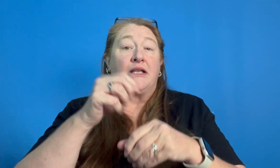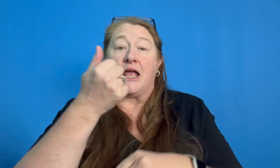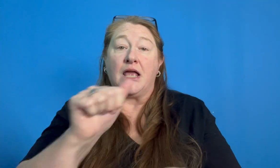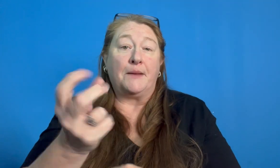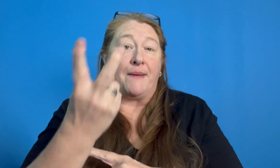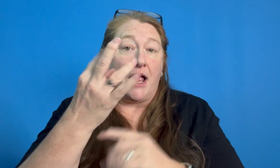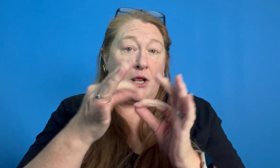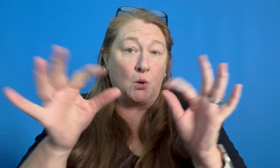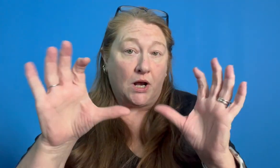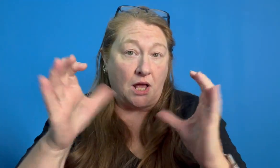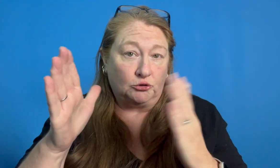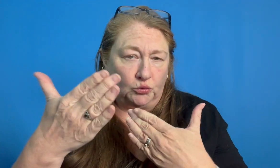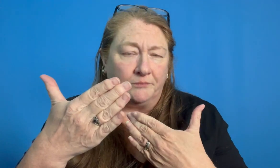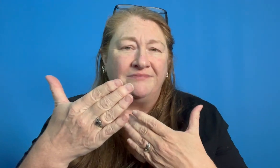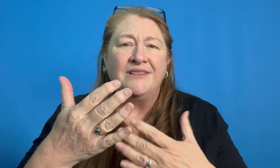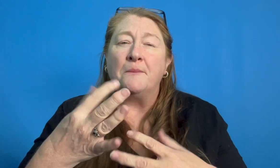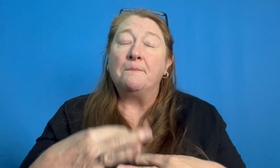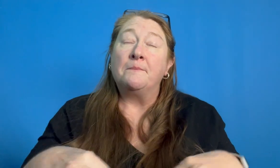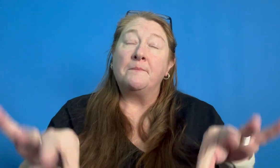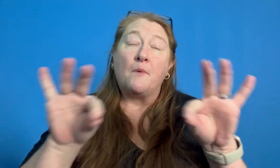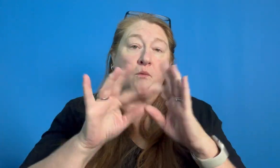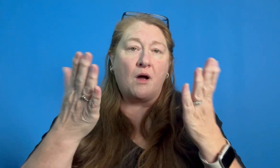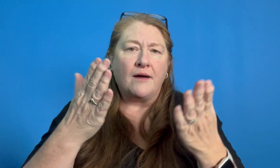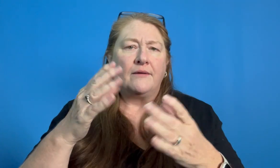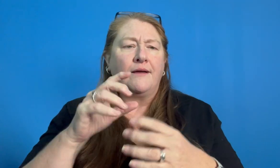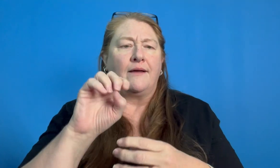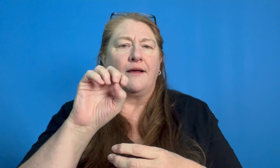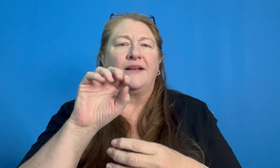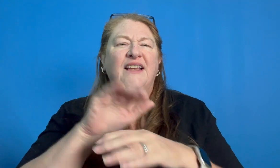In any Bilingual classroom, it is important to provide conceptual